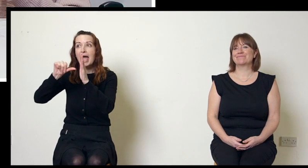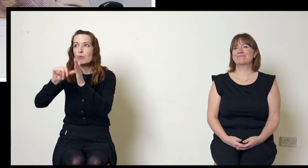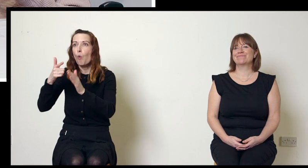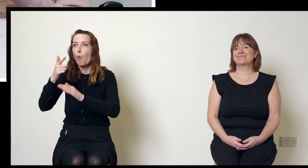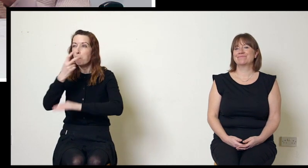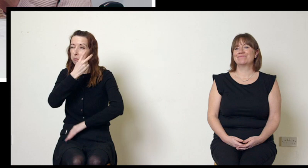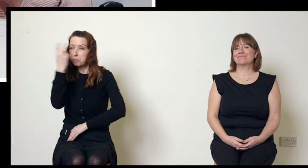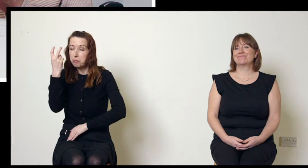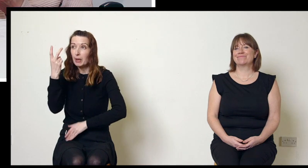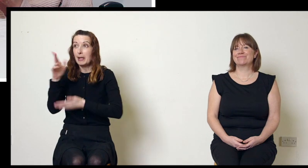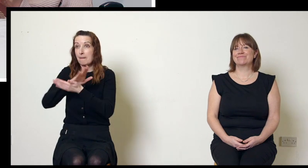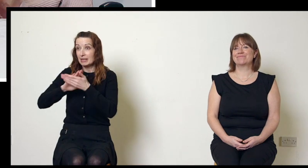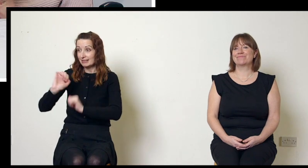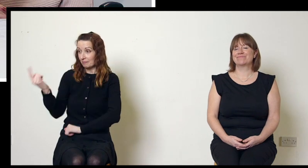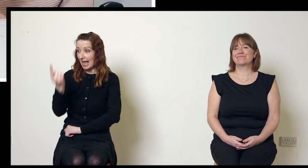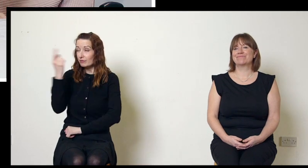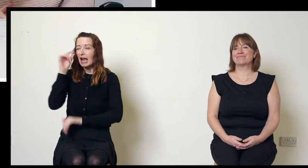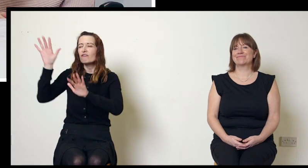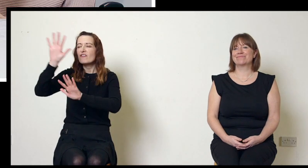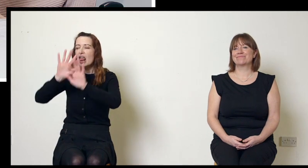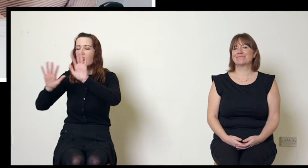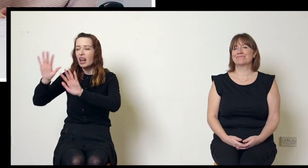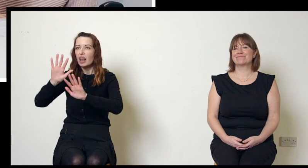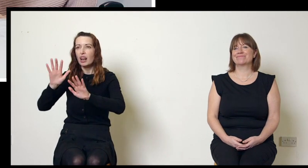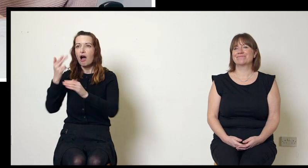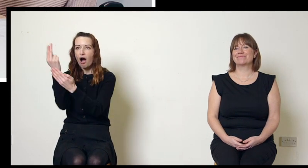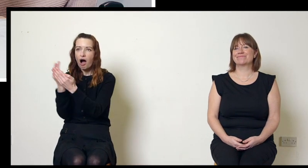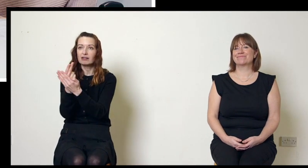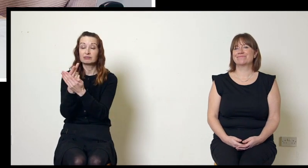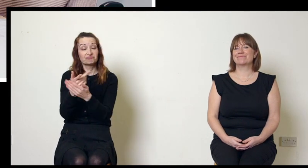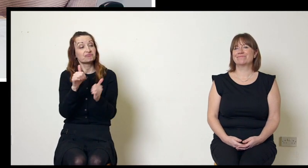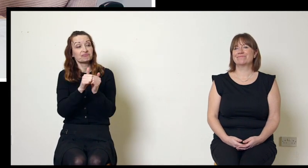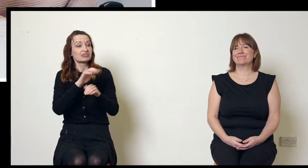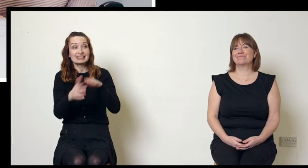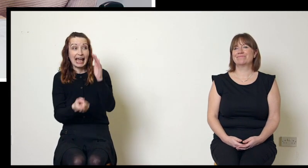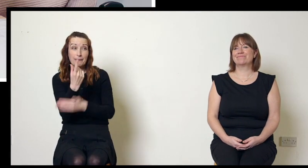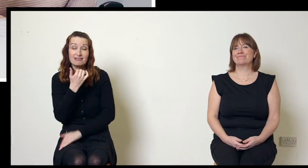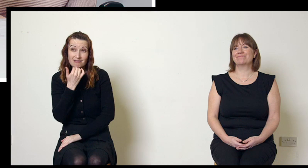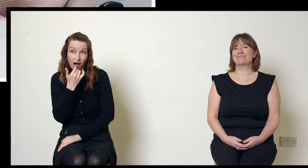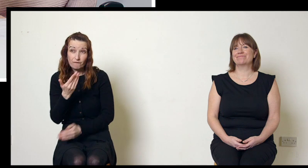To make it tactile so they can feel it too, Right? Yeah and I don’t think that happens enough like in art spaces or creative spaces